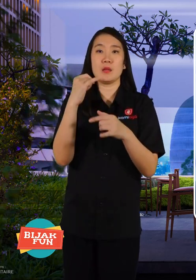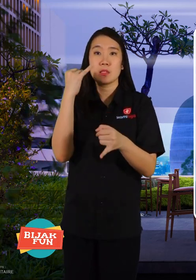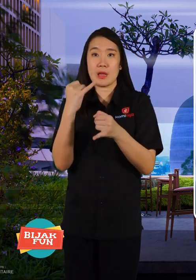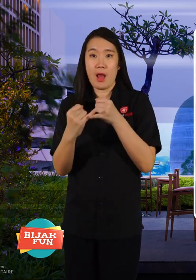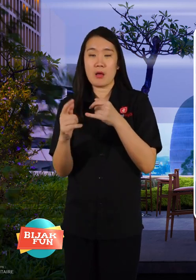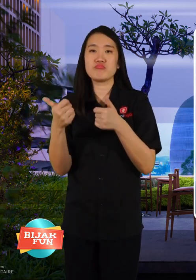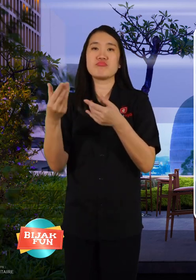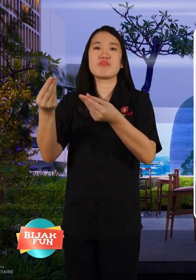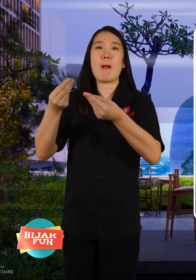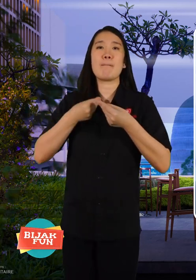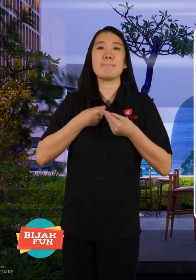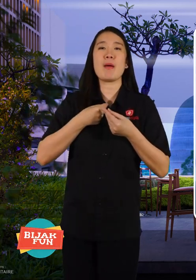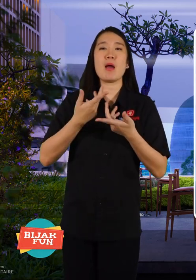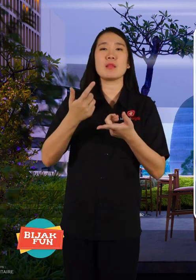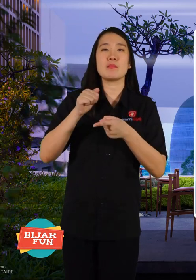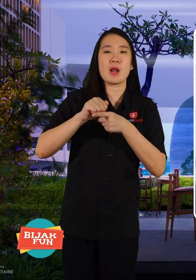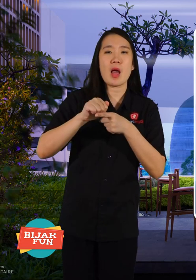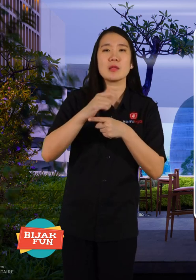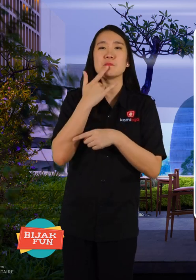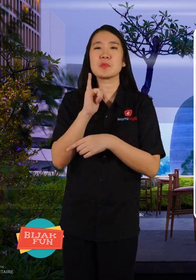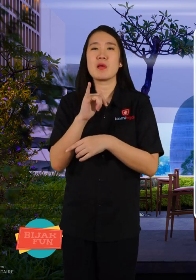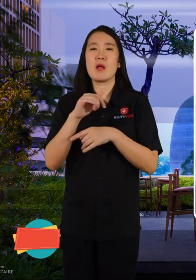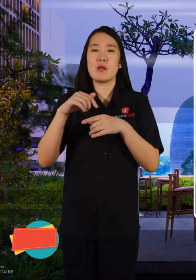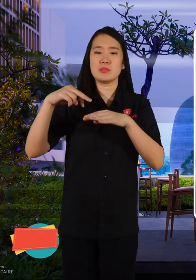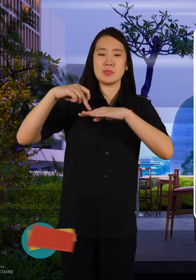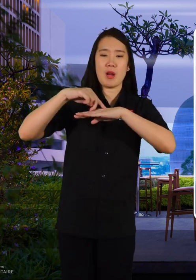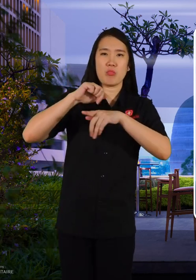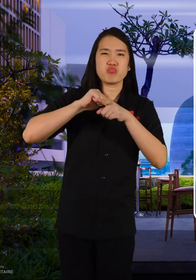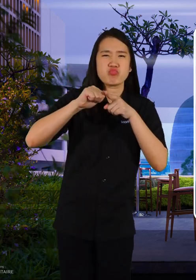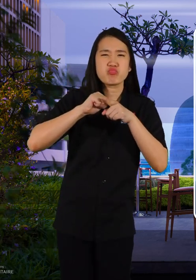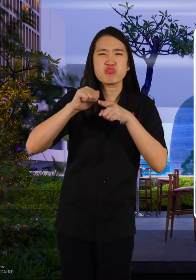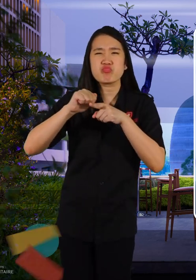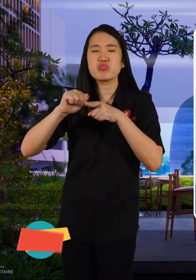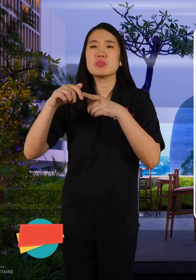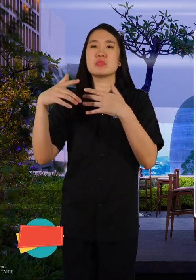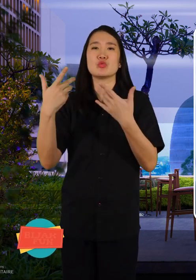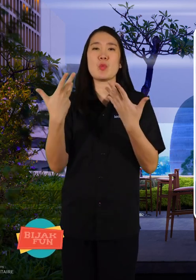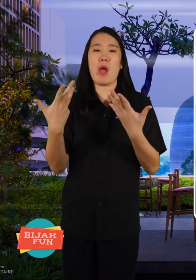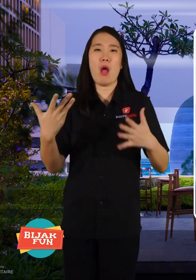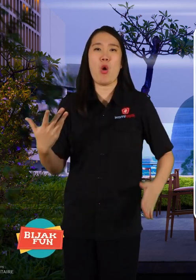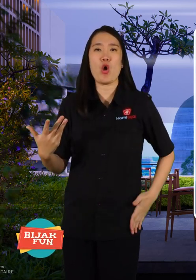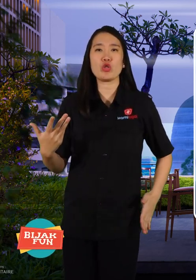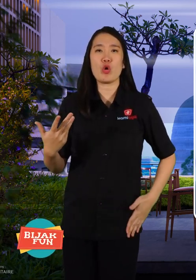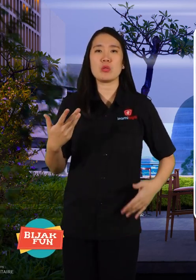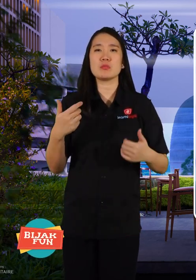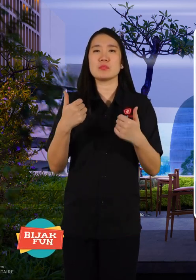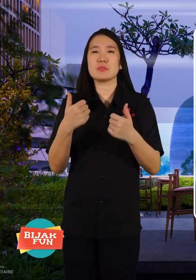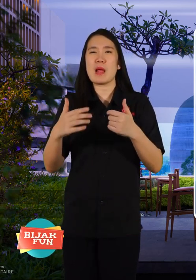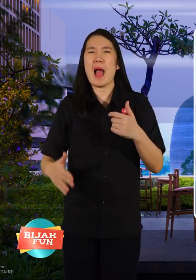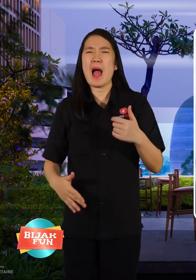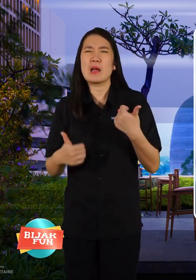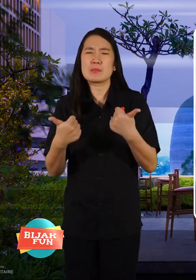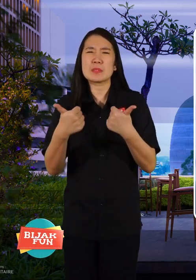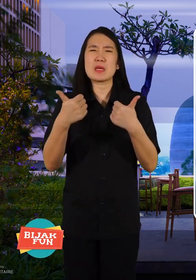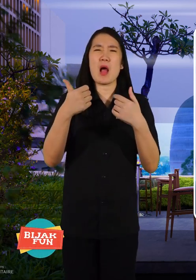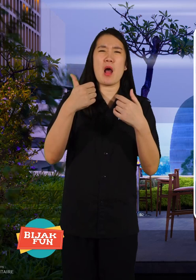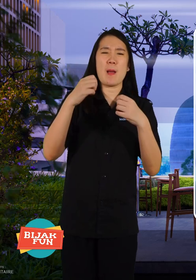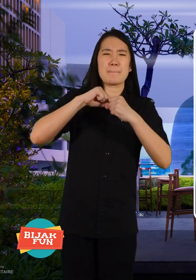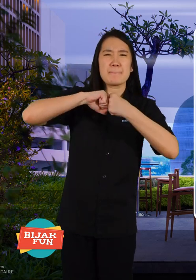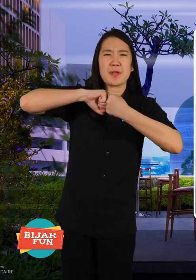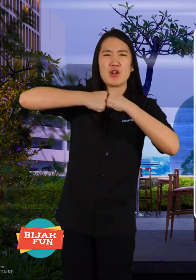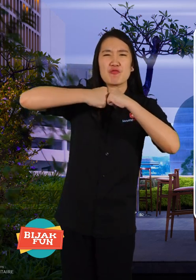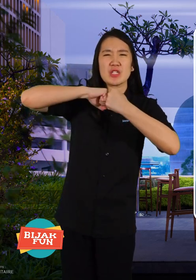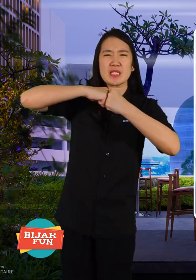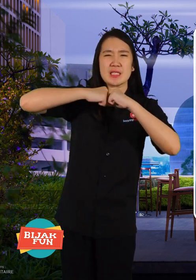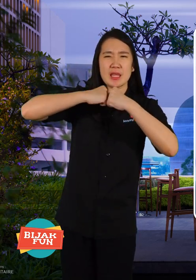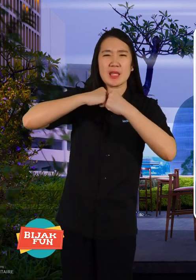Finally, he got training like drills walk so that the leg muscles can function.